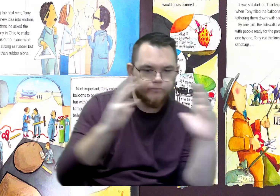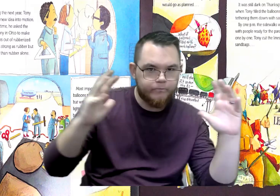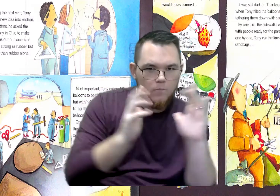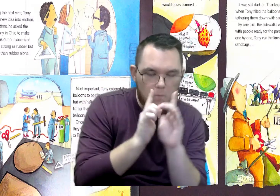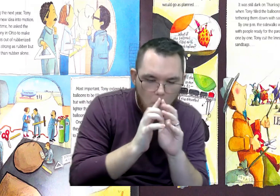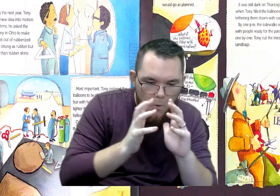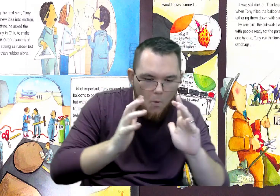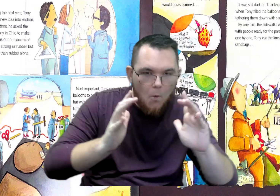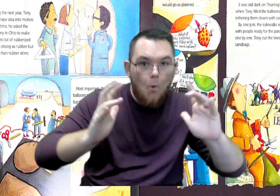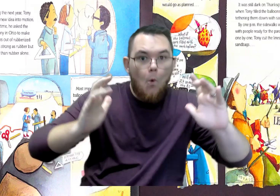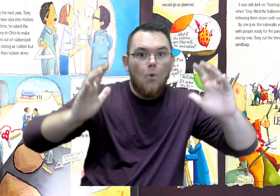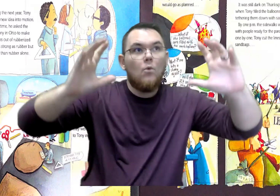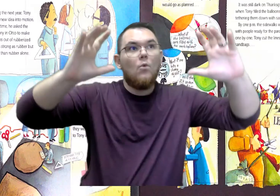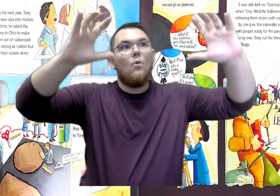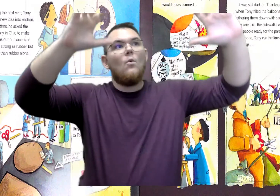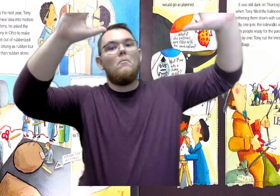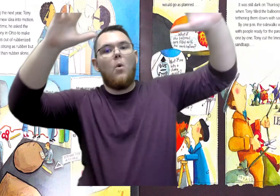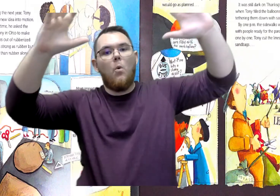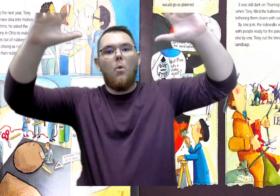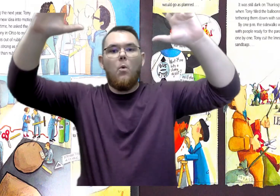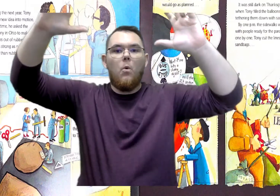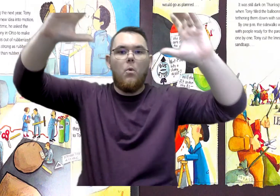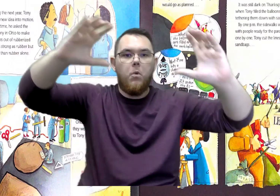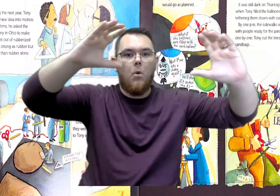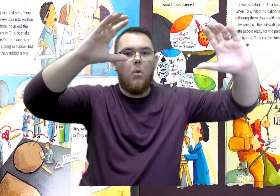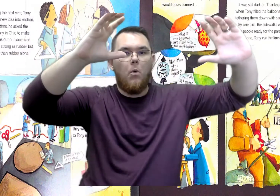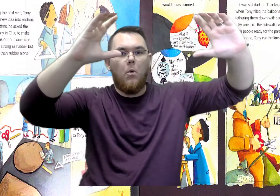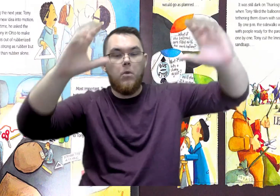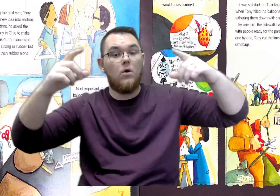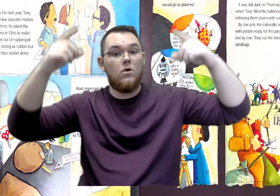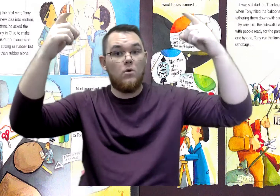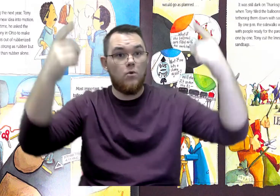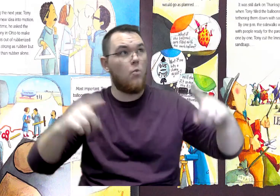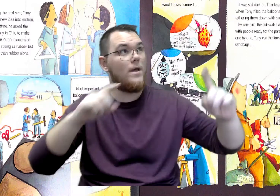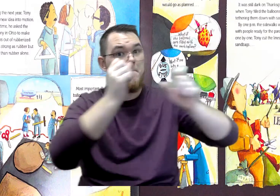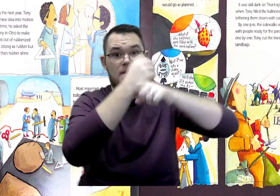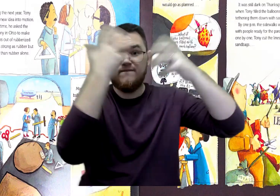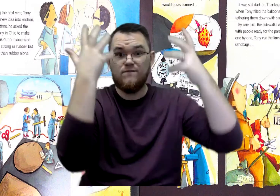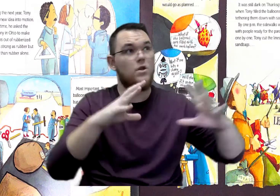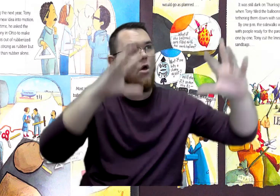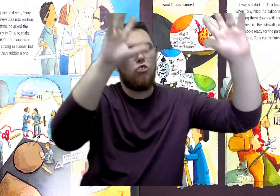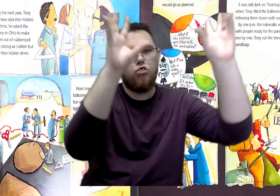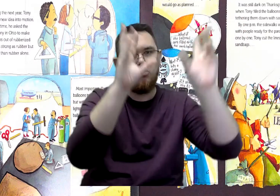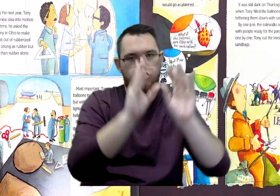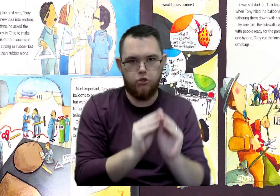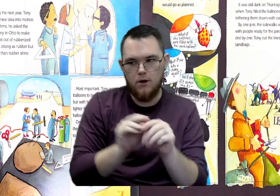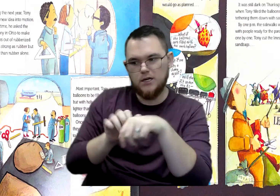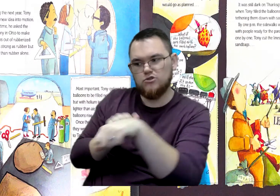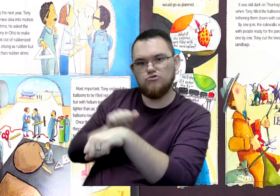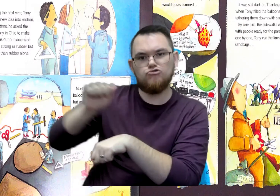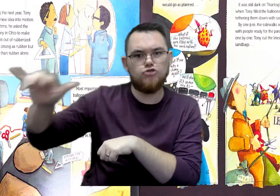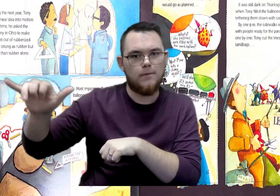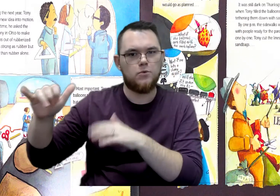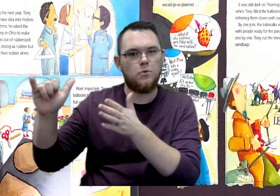Once the puppets were completed, they were deflated and shipped to Tony in New York.